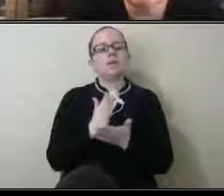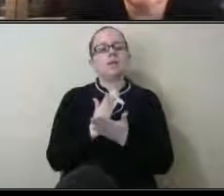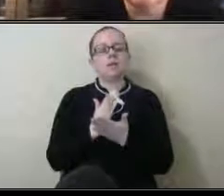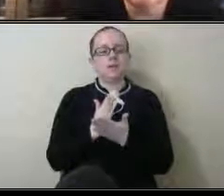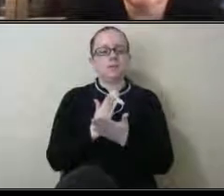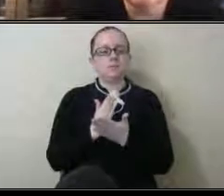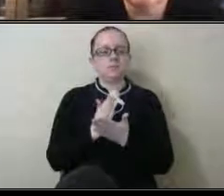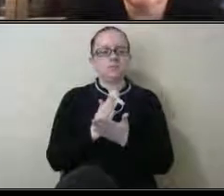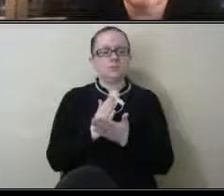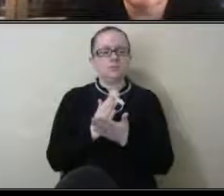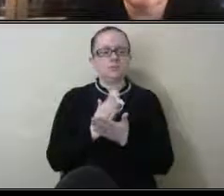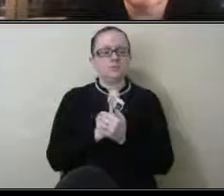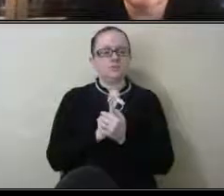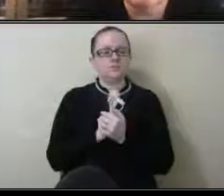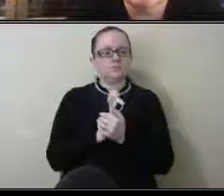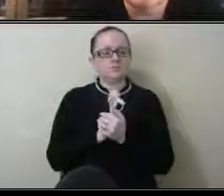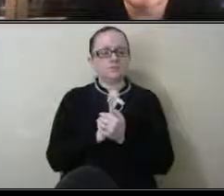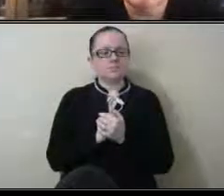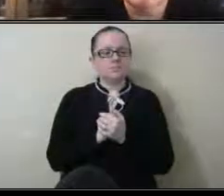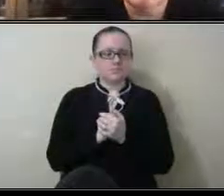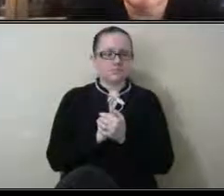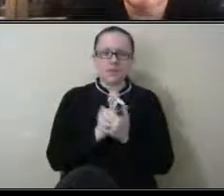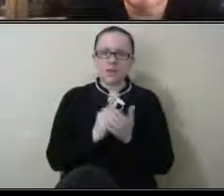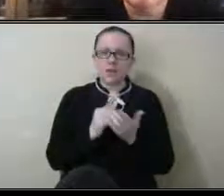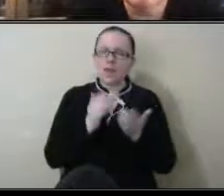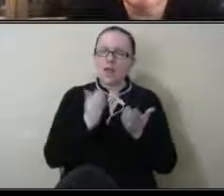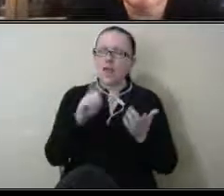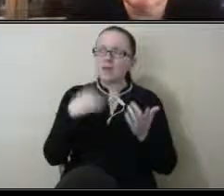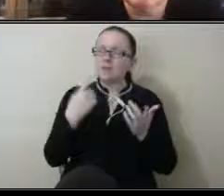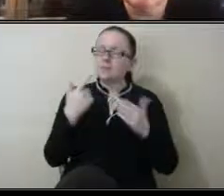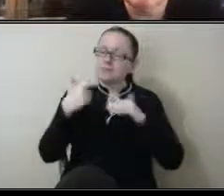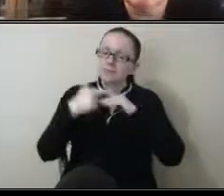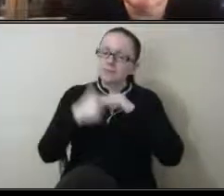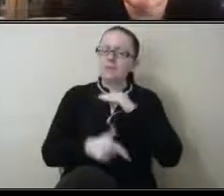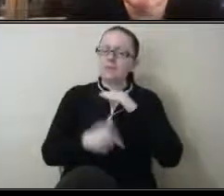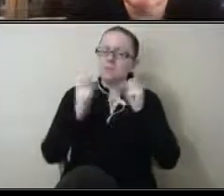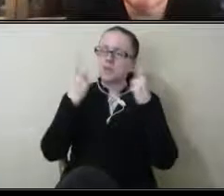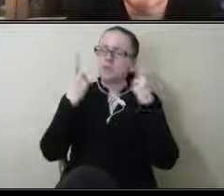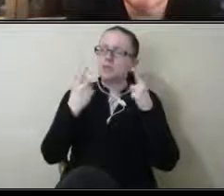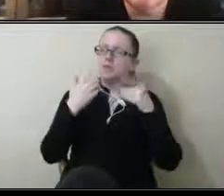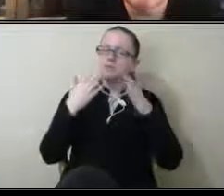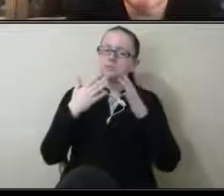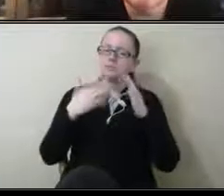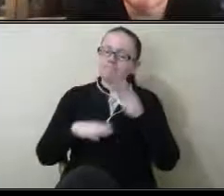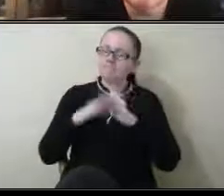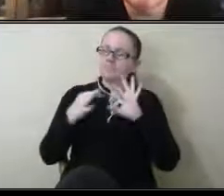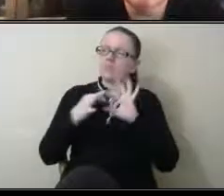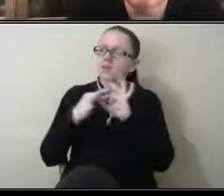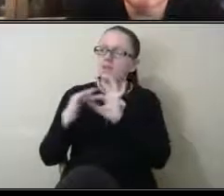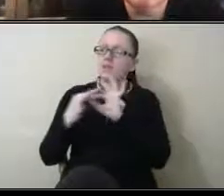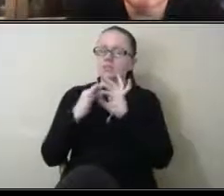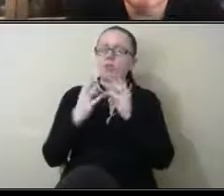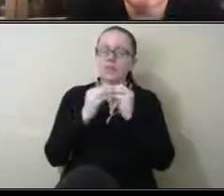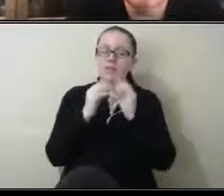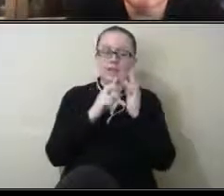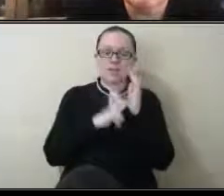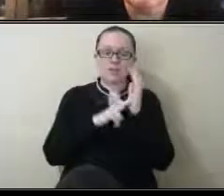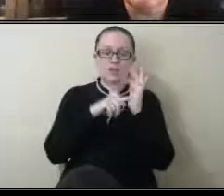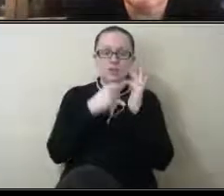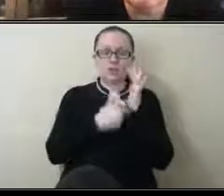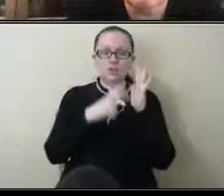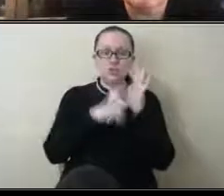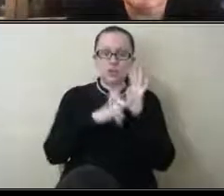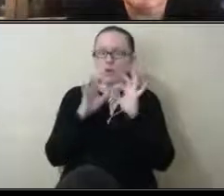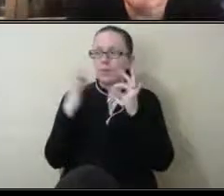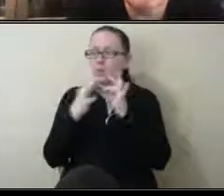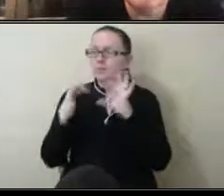deep uh understanding and connection between the interns and the organizations and really provides